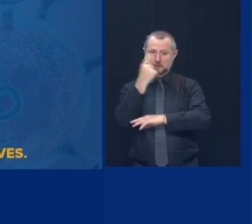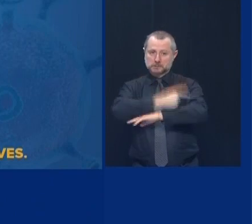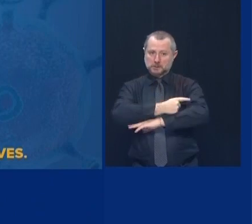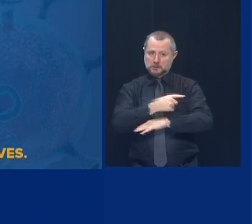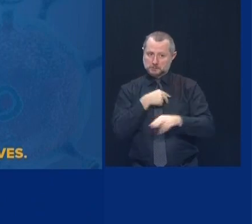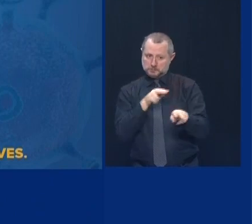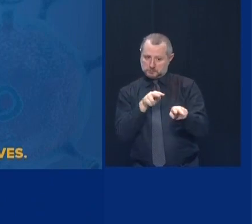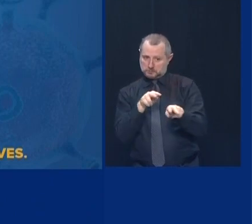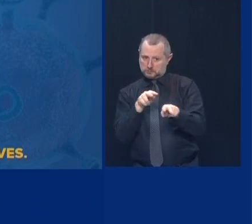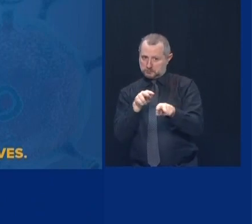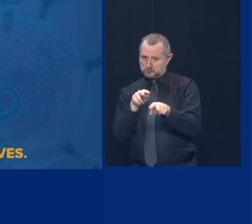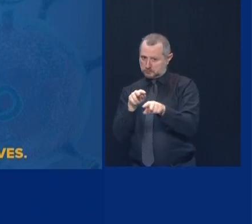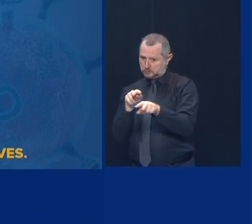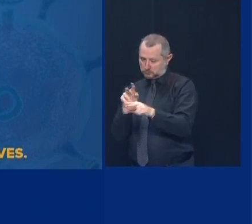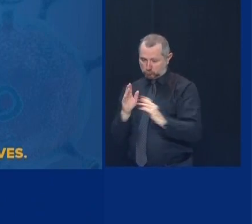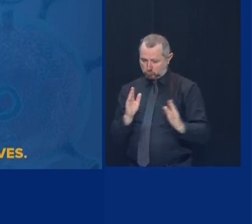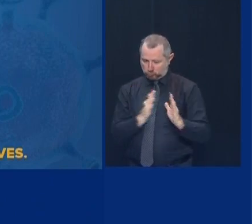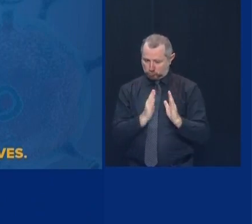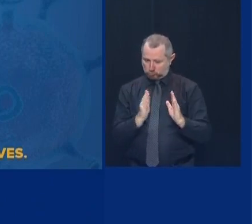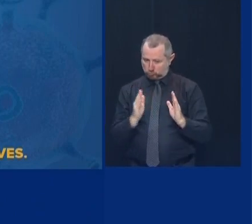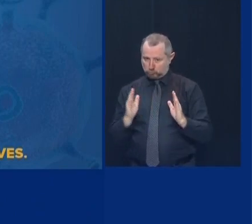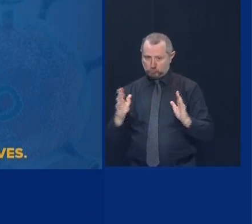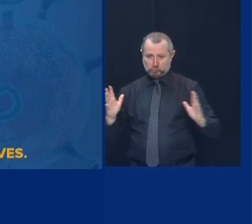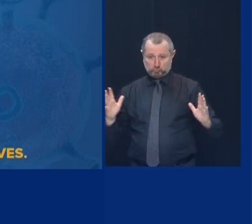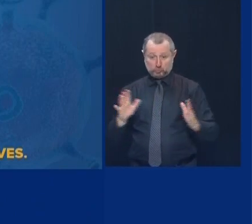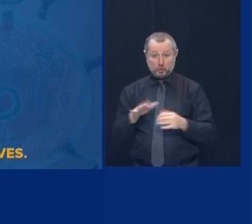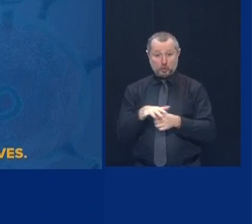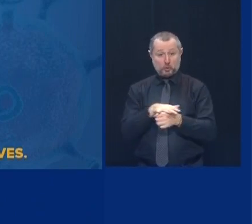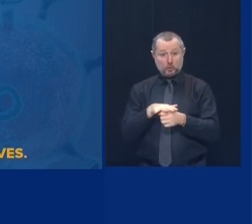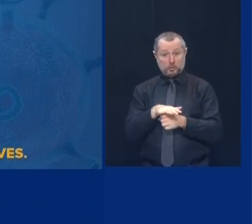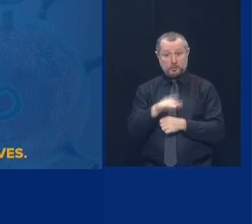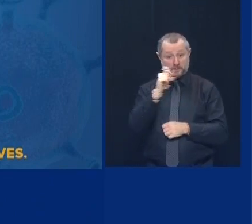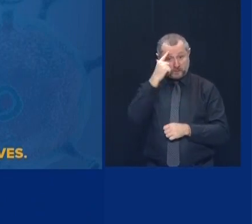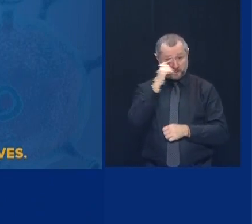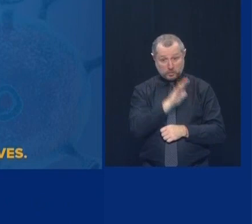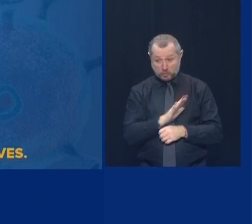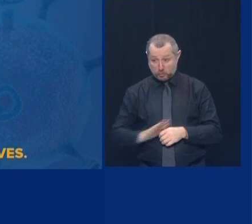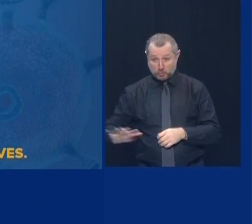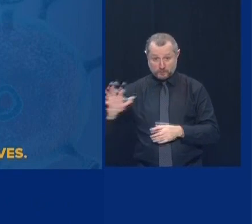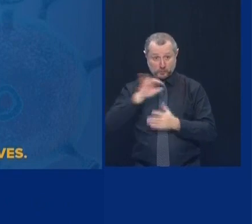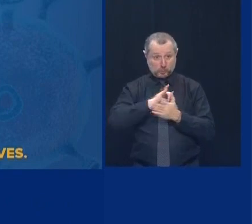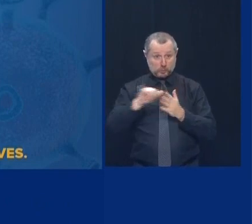IT IS A ROLLING AVERAGE ANDÑi THE ZONE HAS TO STAY AT THAT NUMBER